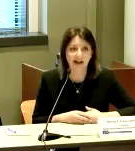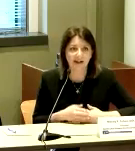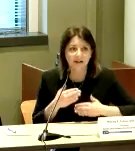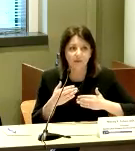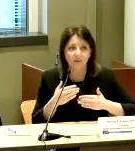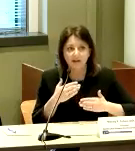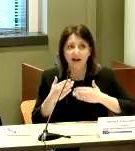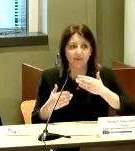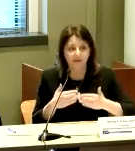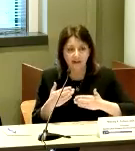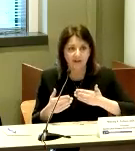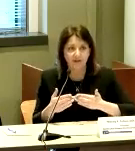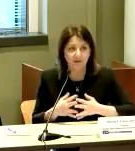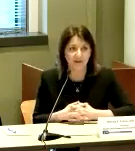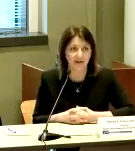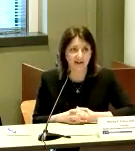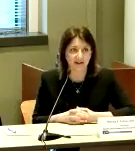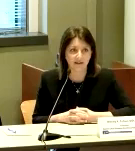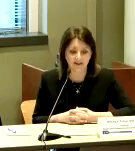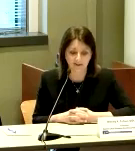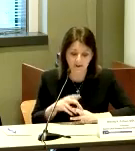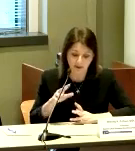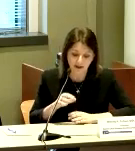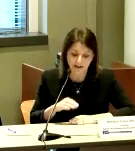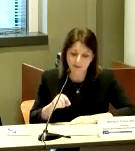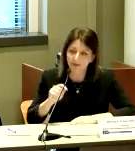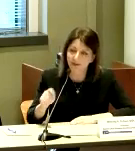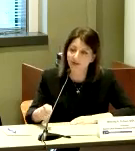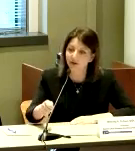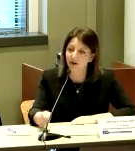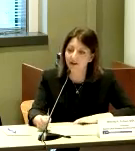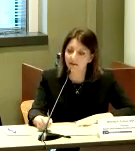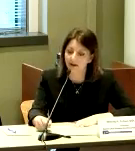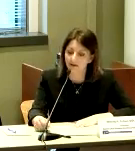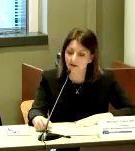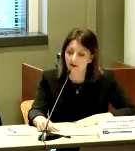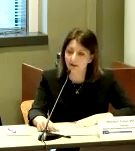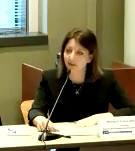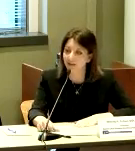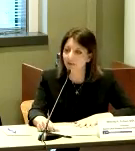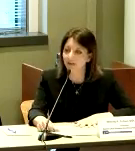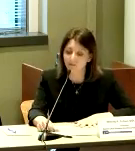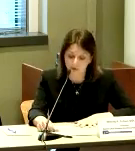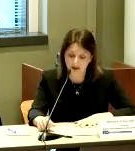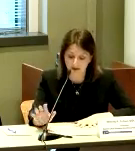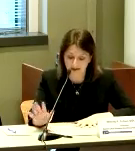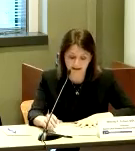and we are now moving into the next phase of it. So, let me move into talking about our 2024 priorities